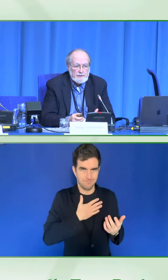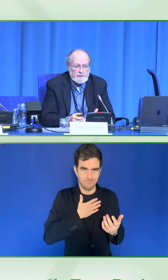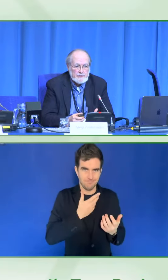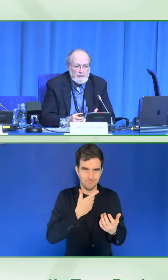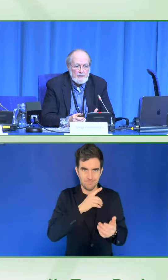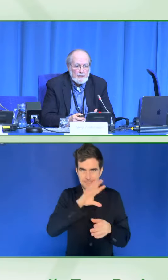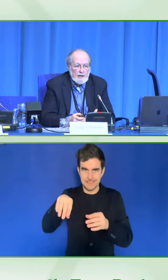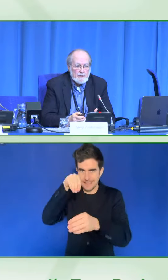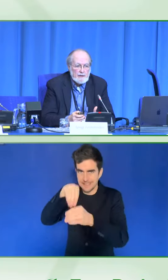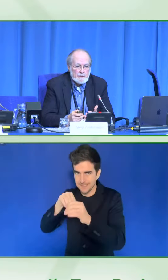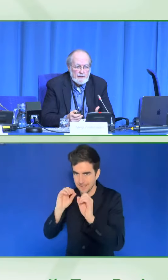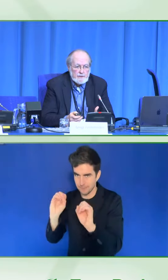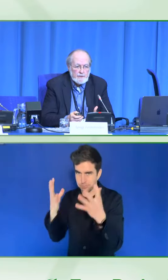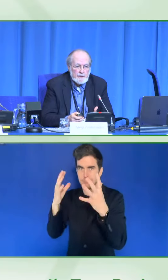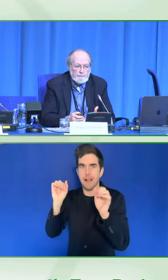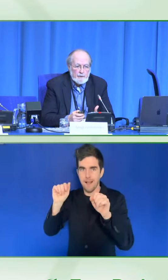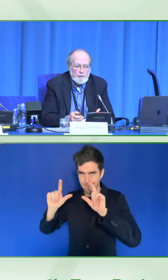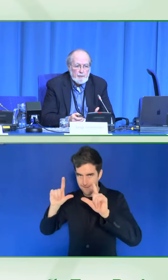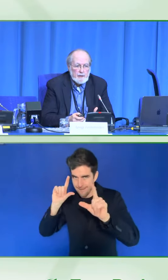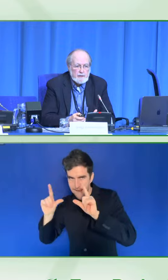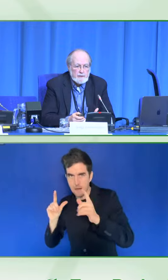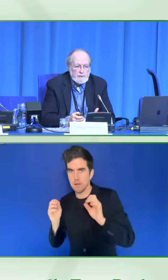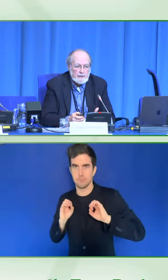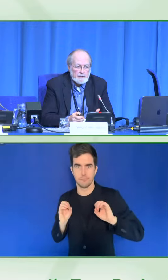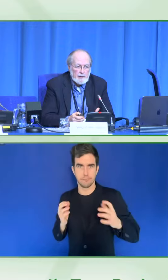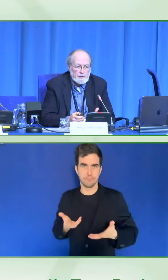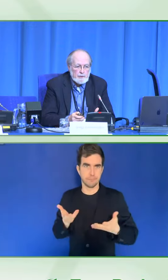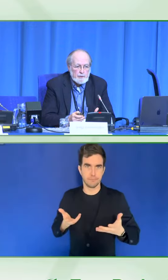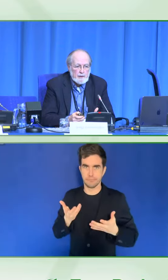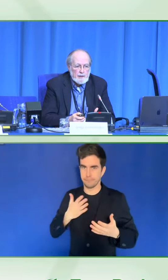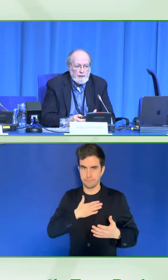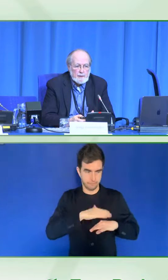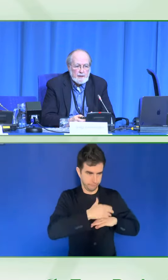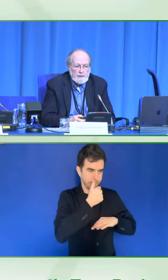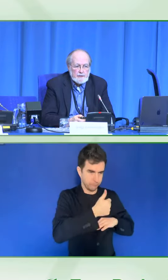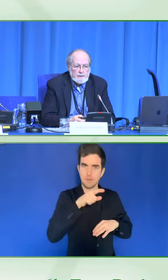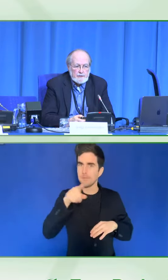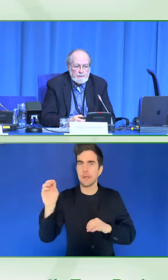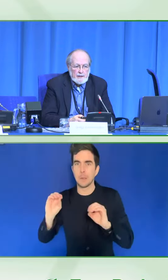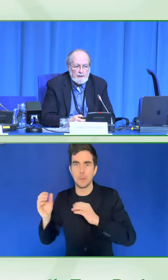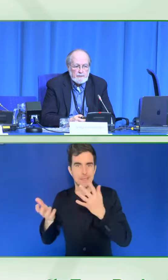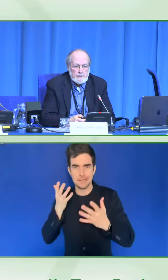Windows and it also makes it easier to use.